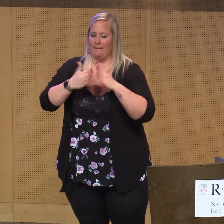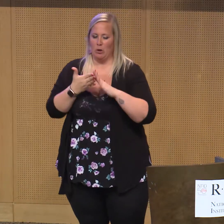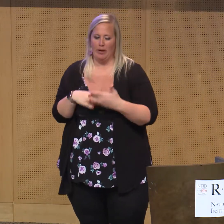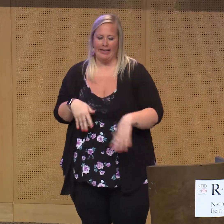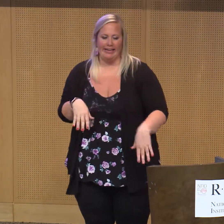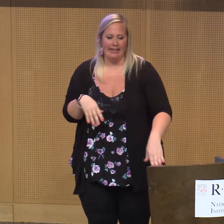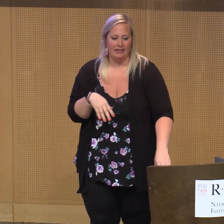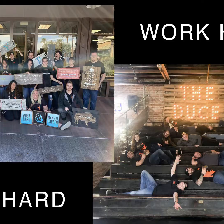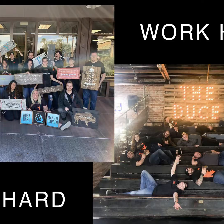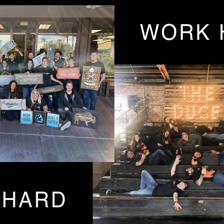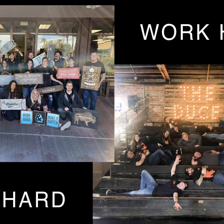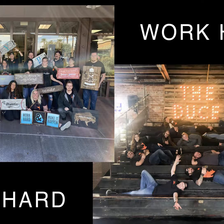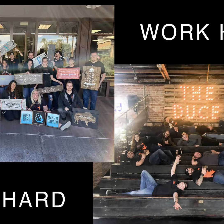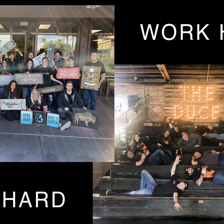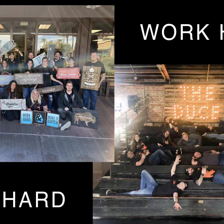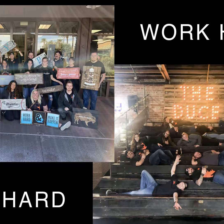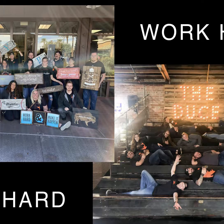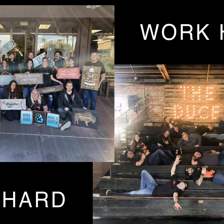It's nice to be able to help our community together.